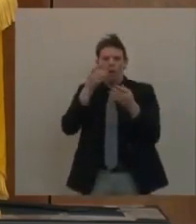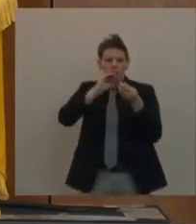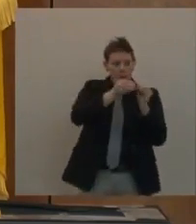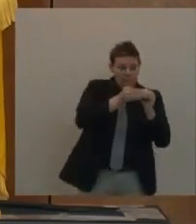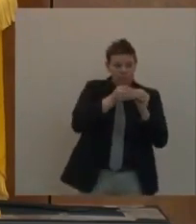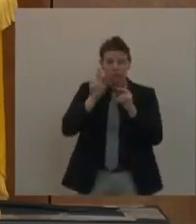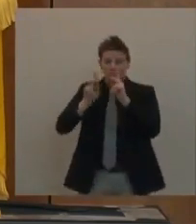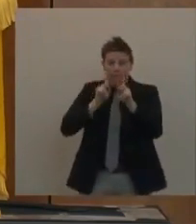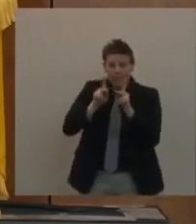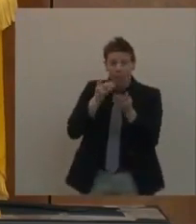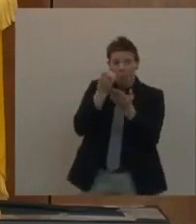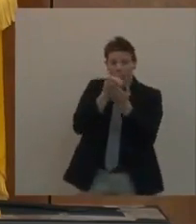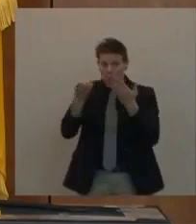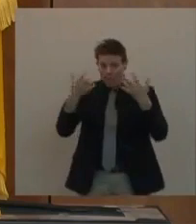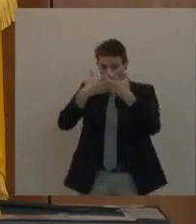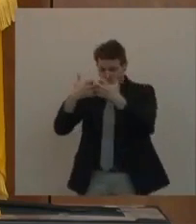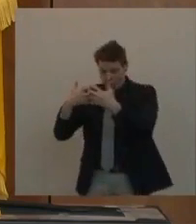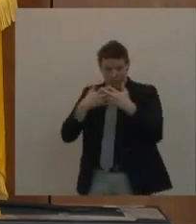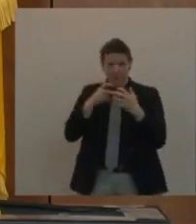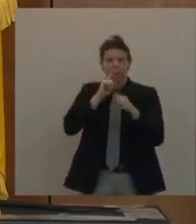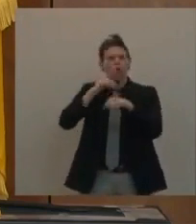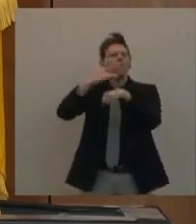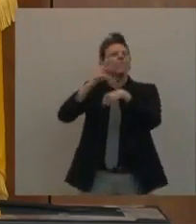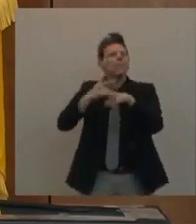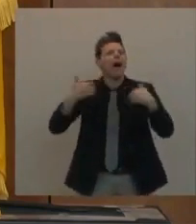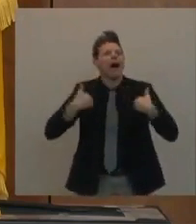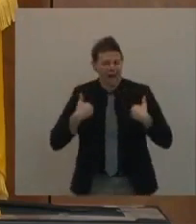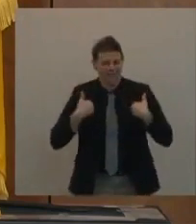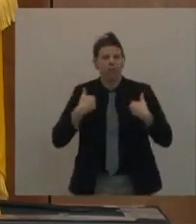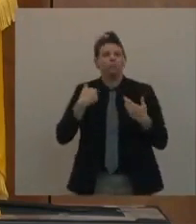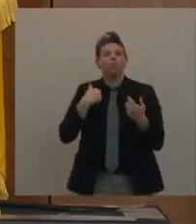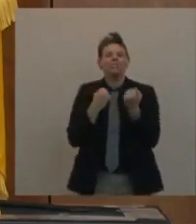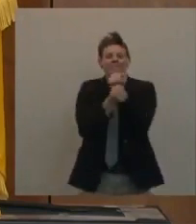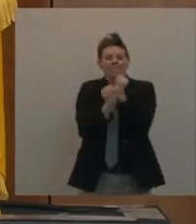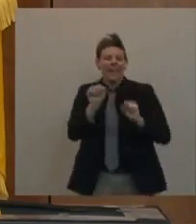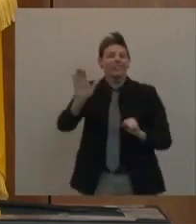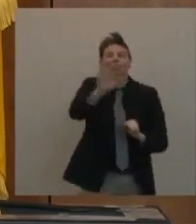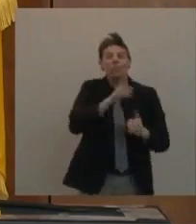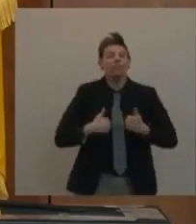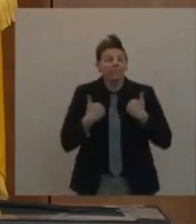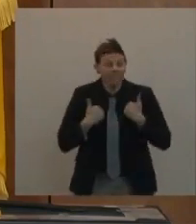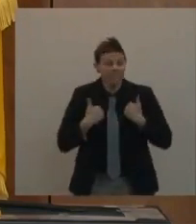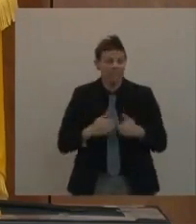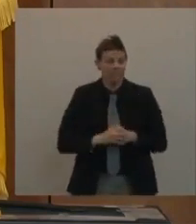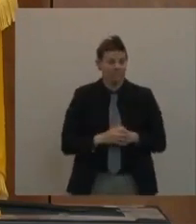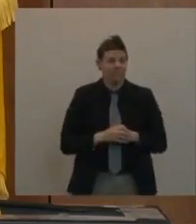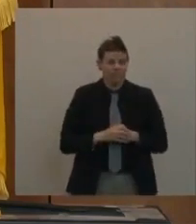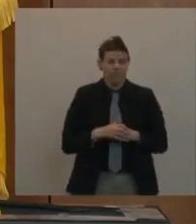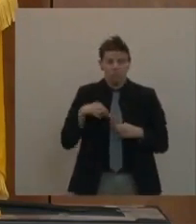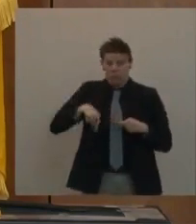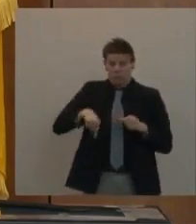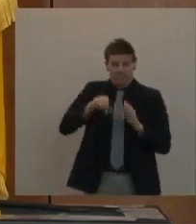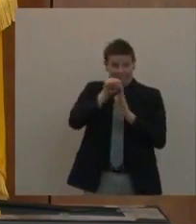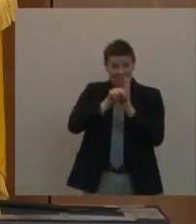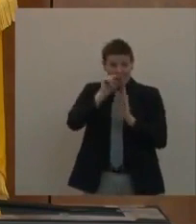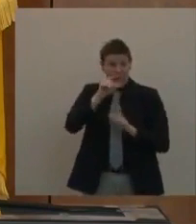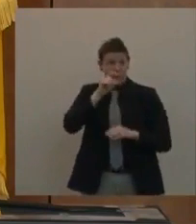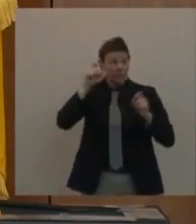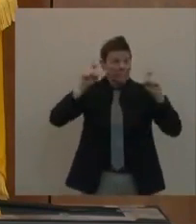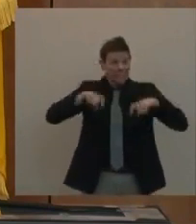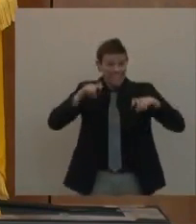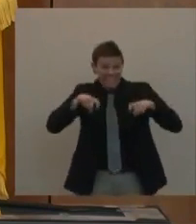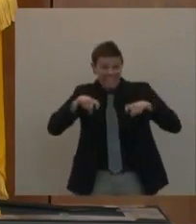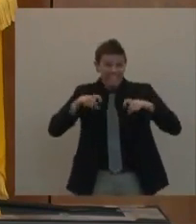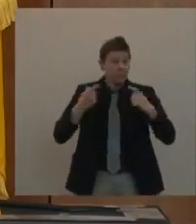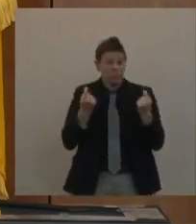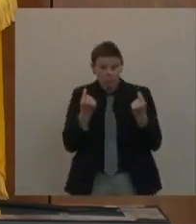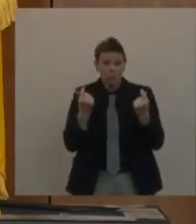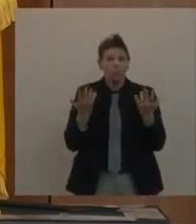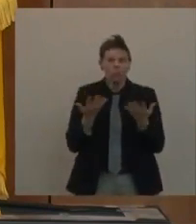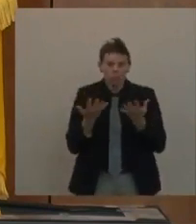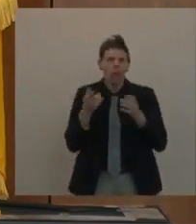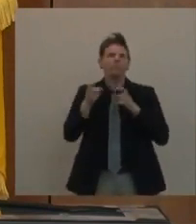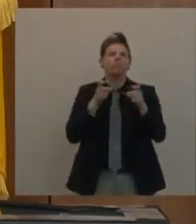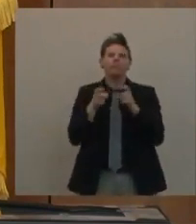BECAUSE WE WANT TO MAKE SURE THAT WE HAVE THE RIGHT PERSONNEL AND THE RIGHT EQUIPMENT AND VENTILATORS AVAILABLE SO THAT WE CAN PROVIDE LIFESAVING TREATMENT TO EVERY NEW MEXICAN WHO MIGHT